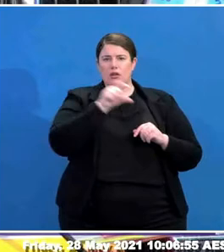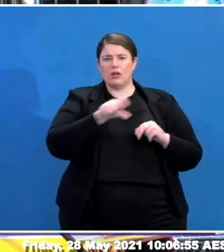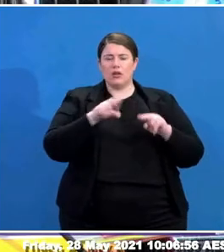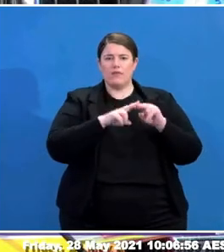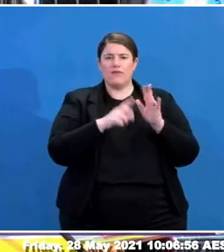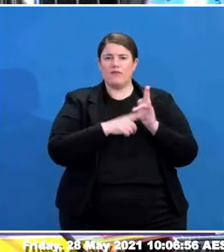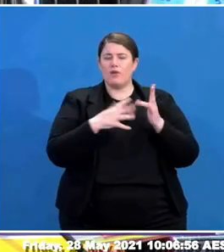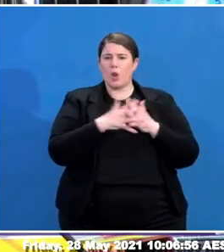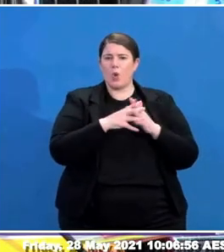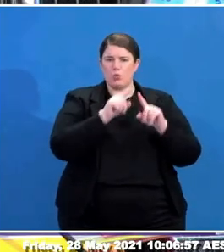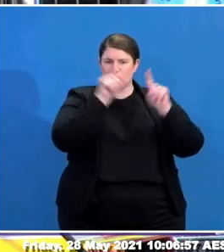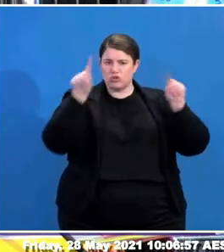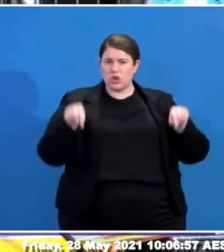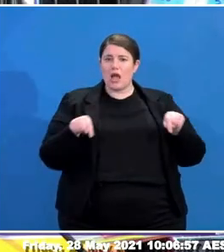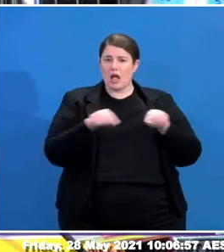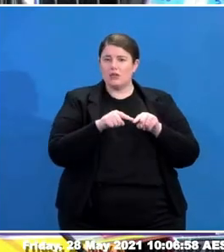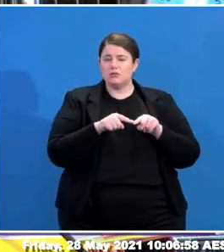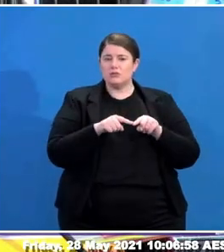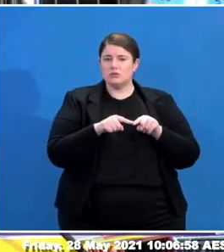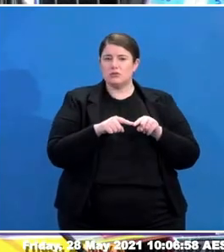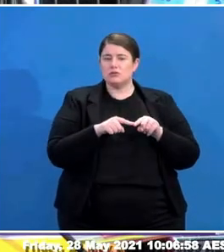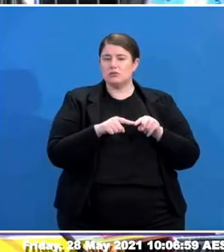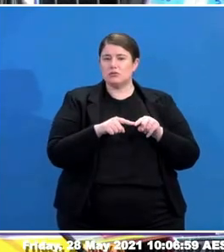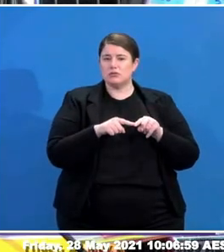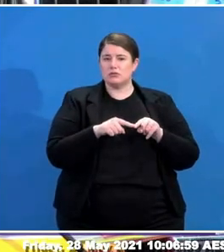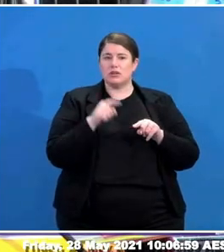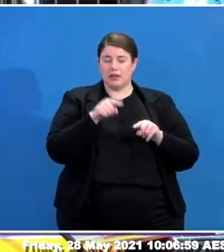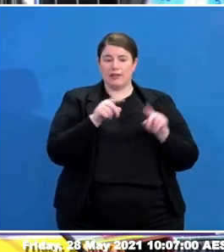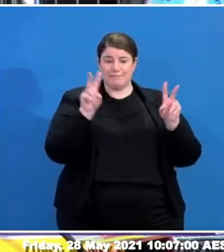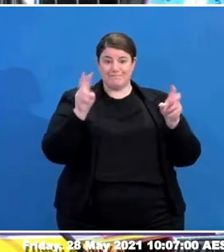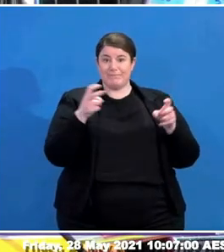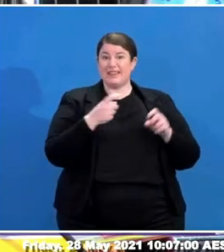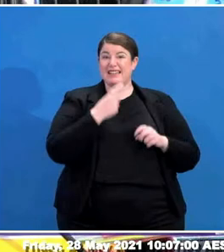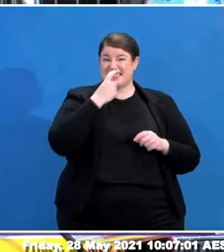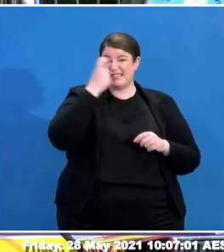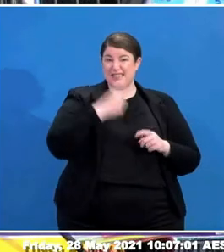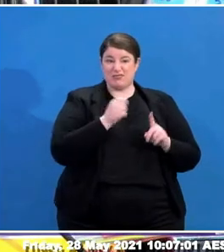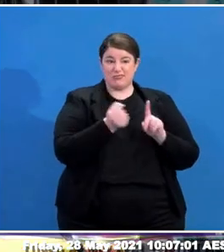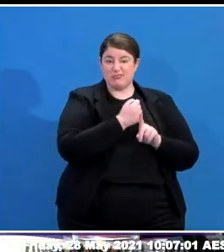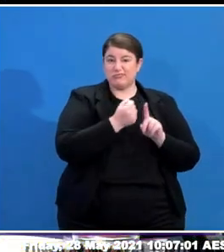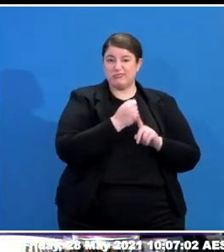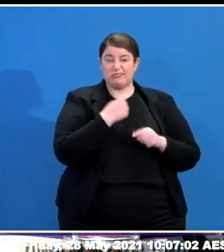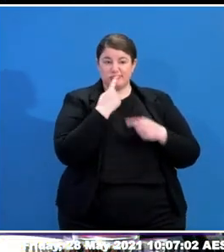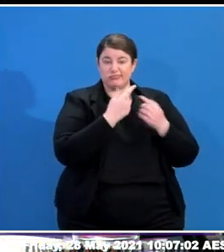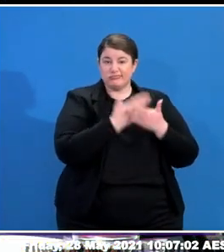for "serious" allegations of abuse, assault and neglect. There is a flowchart?